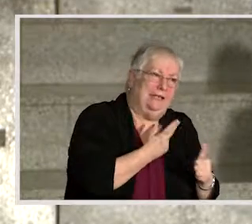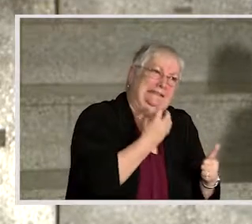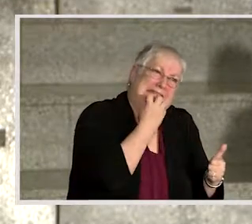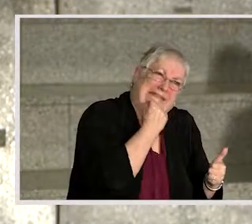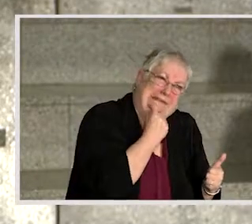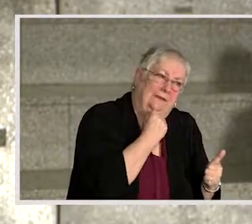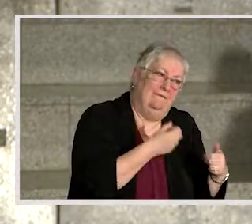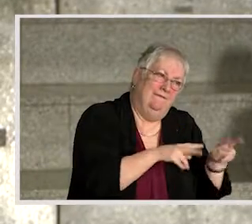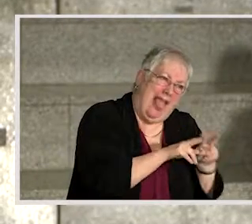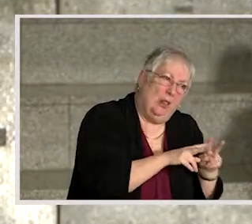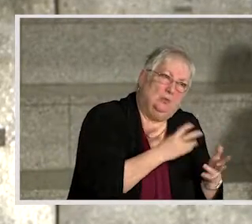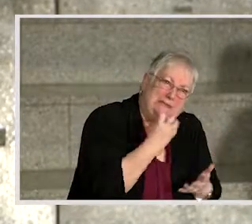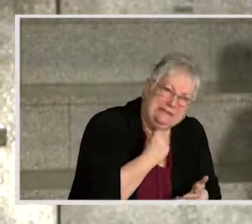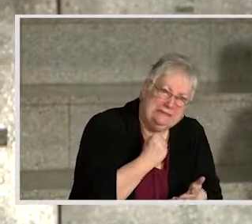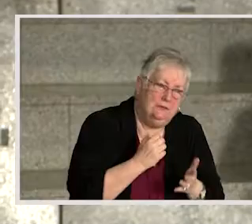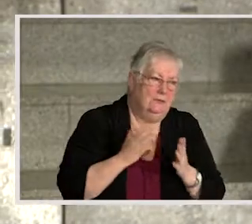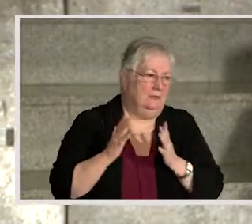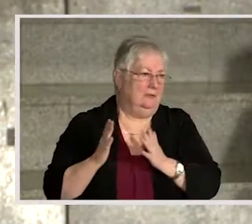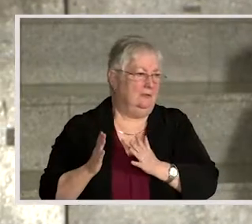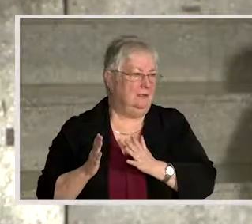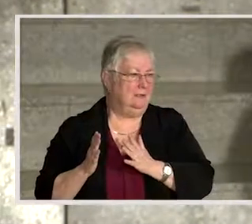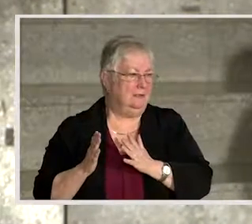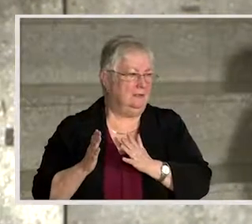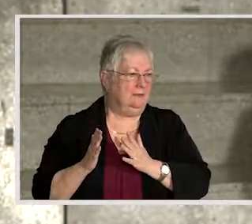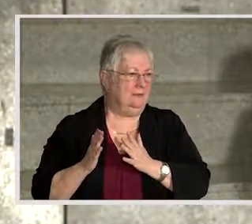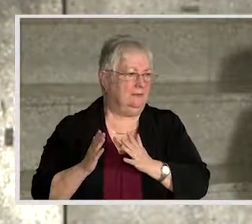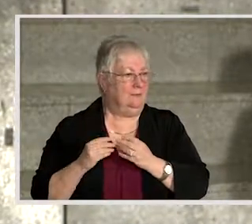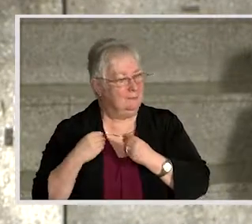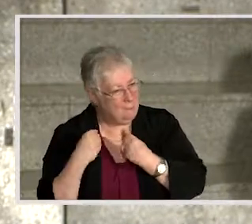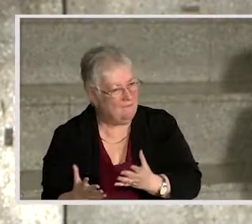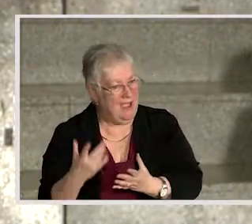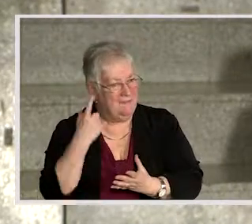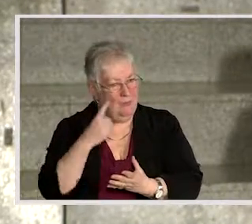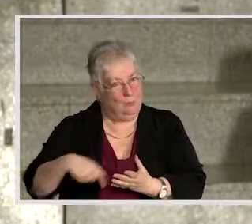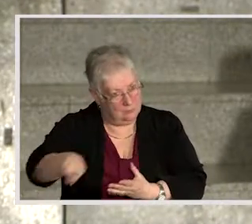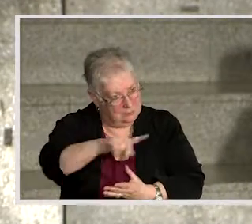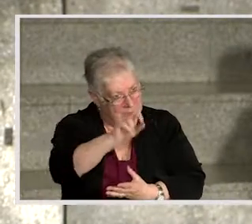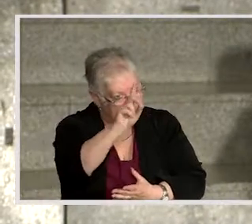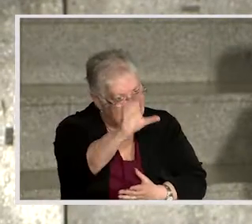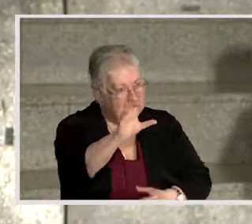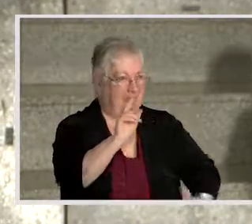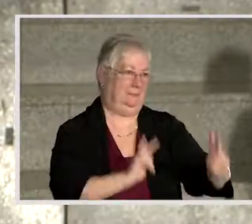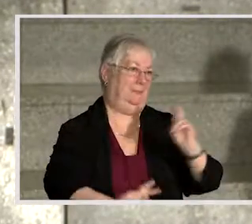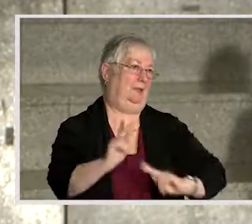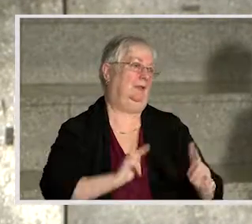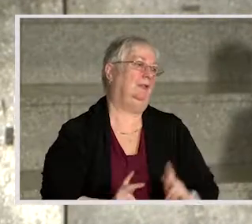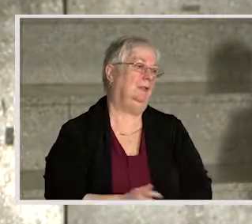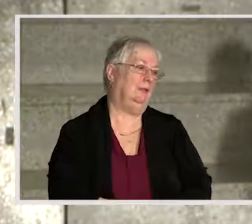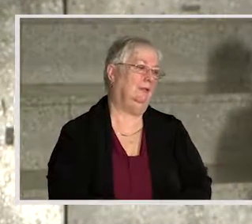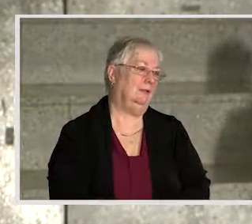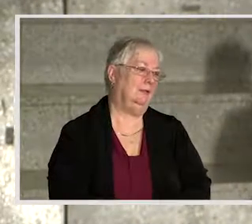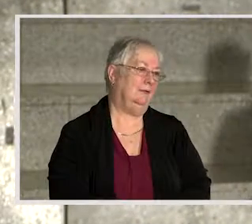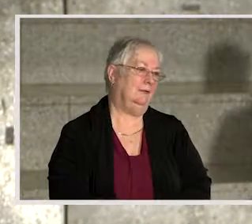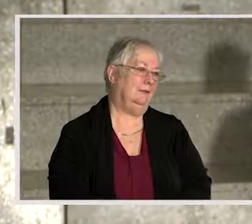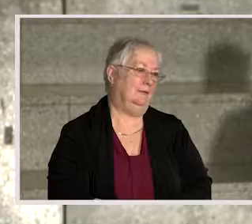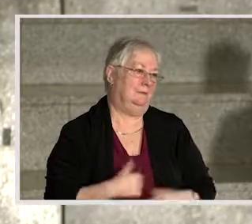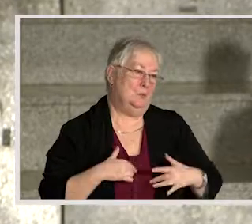SO I AM VERY, VERY PLEASED TO SEE YOU ALL HERE, AND I WOULD BE REMISS IF I DIDN'T MENTION THAT